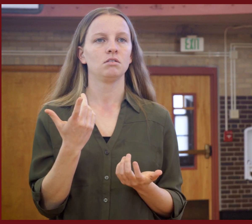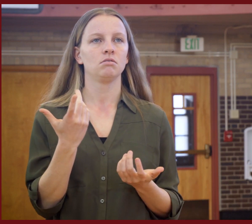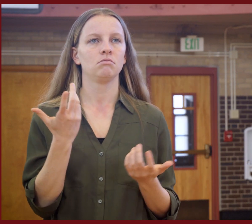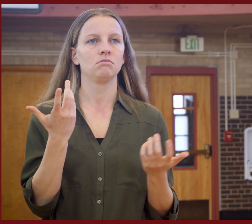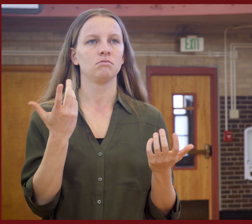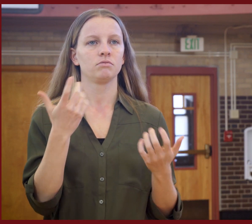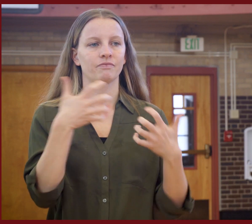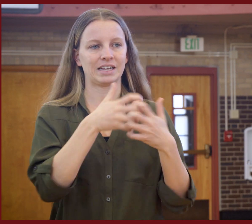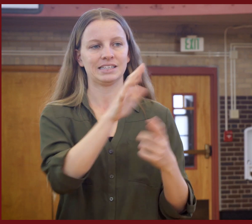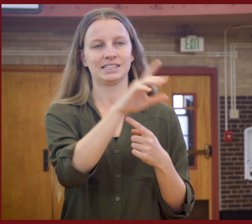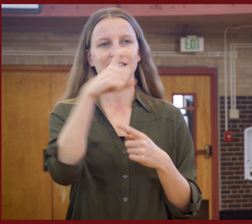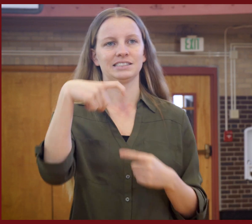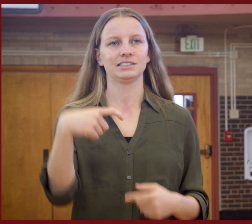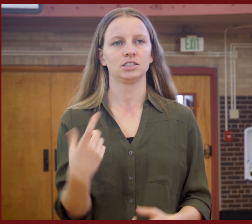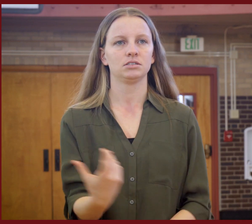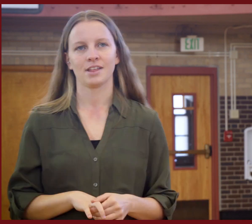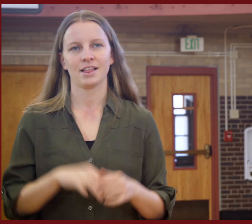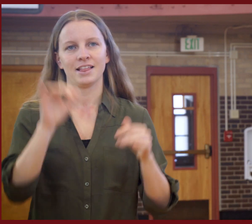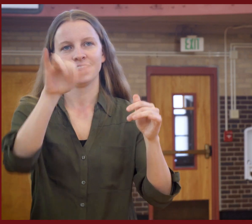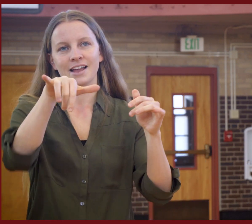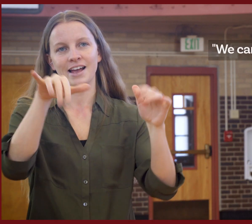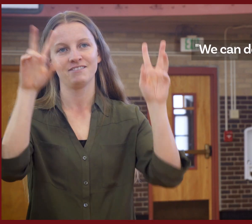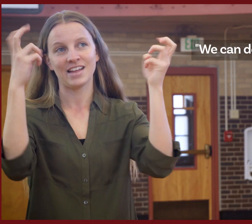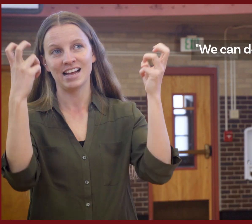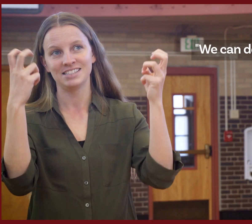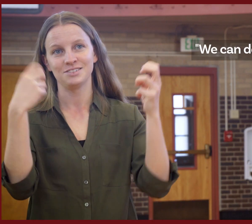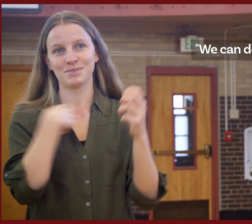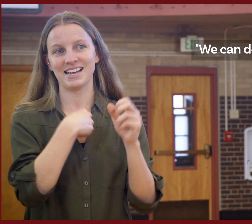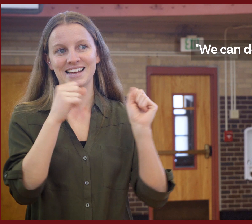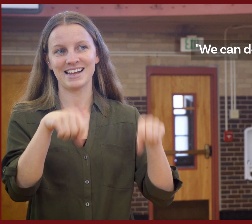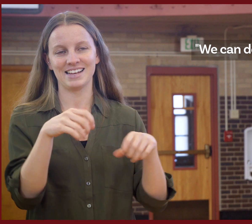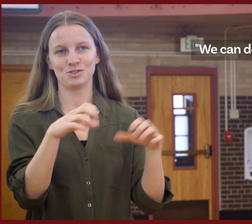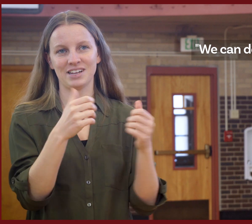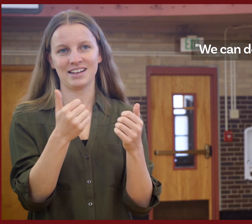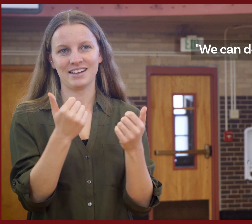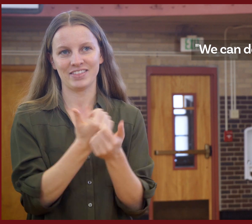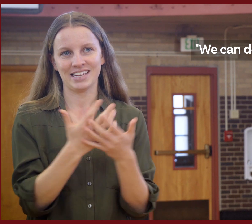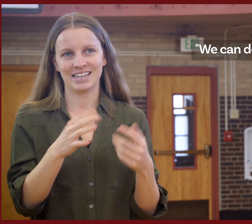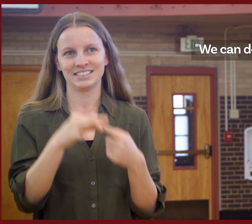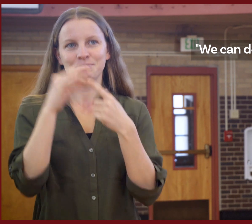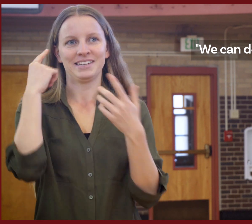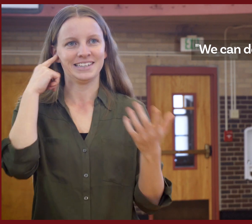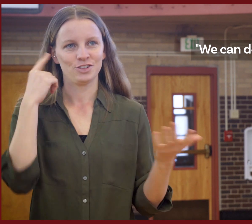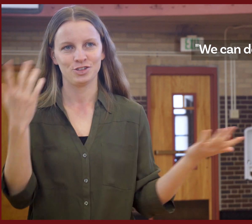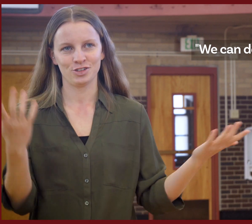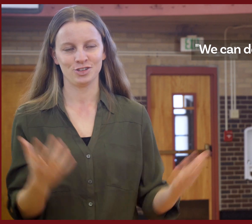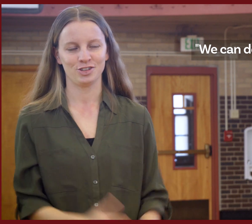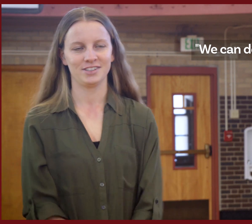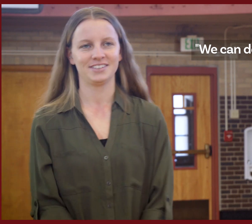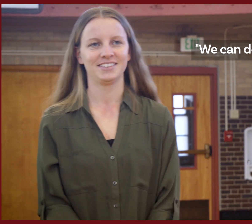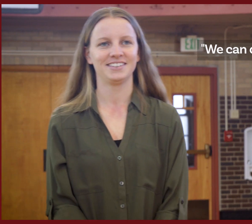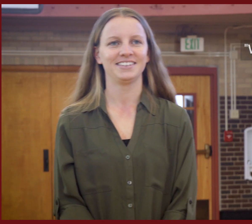and fit their needs. You know that phrase that says, "We can do anything except hear."